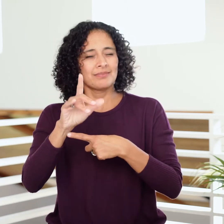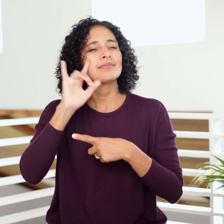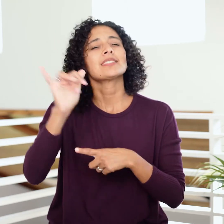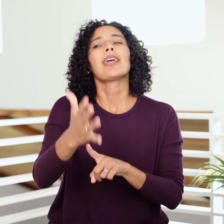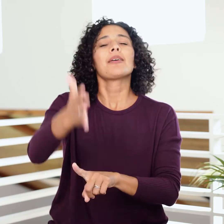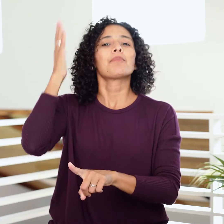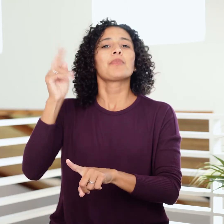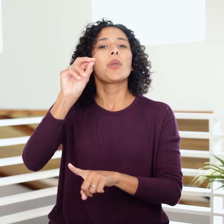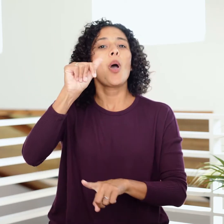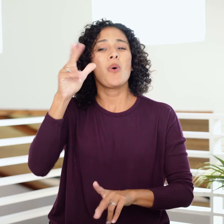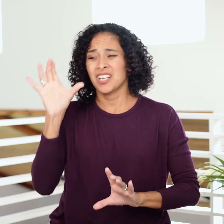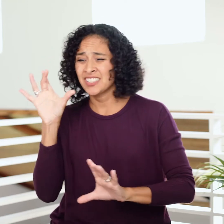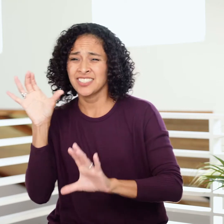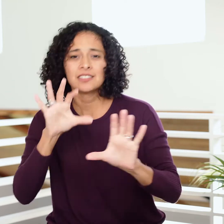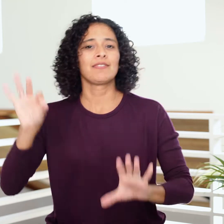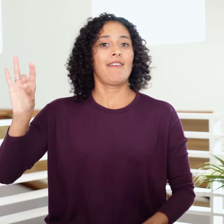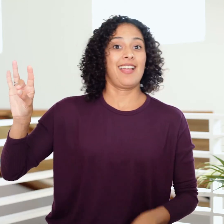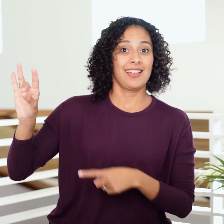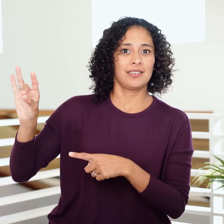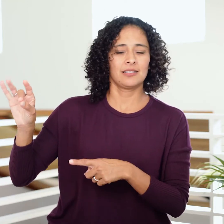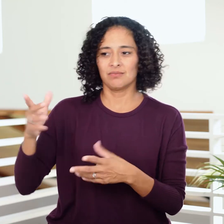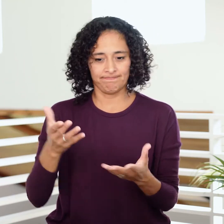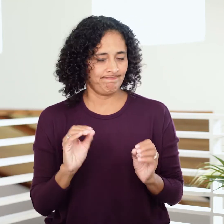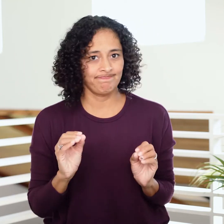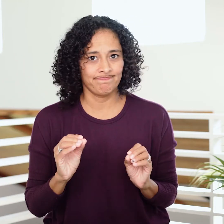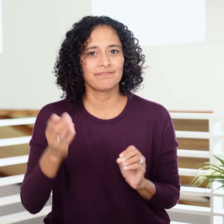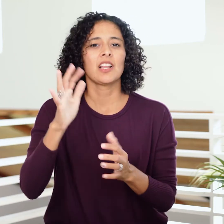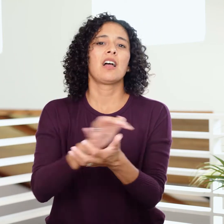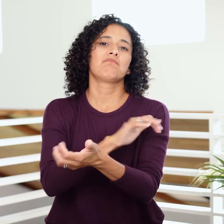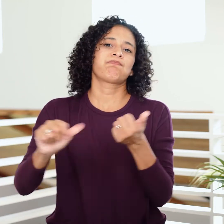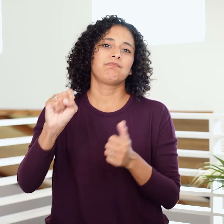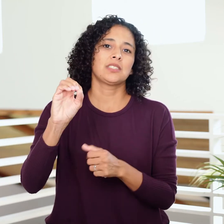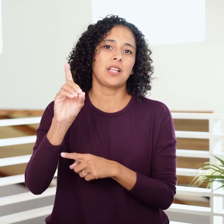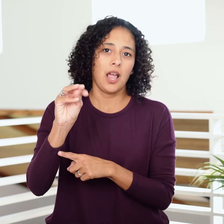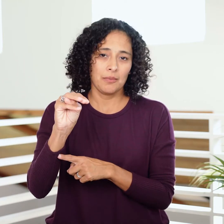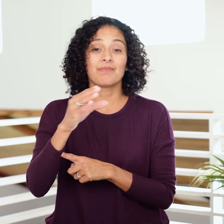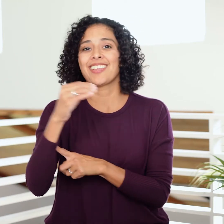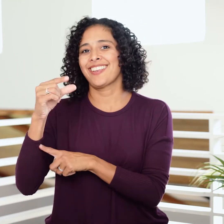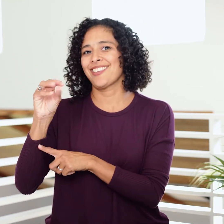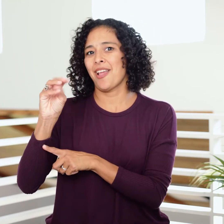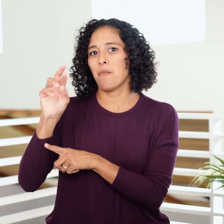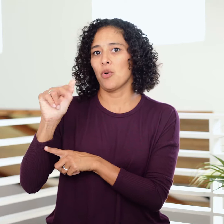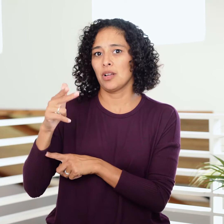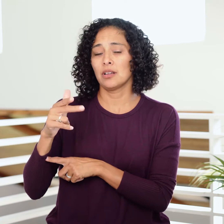this is like Noah’s days when only 8 people survived. God destroys Sodom and its neighbor Gomorrah,